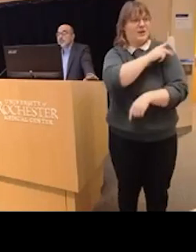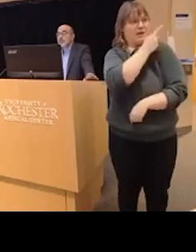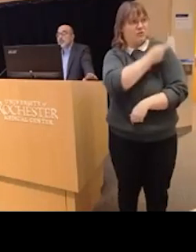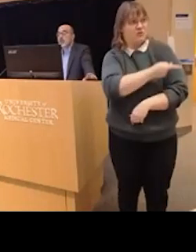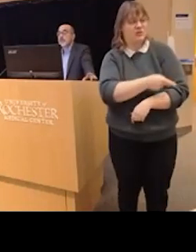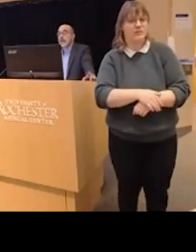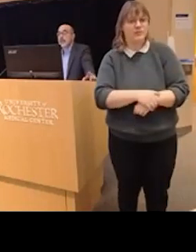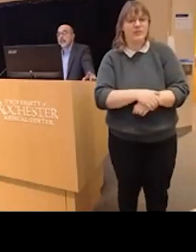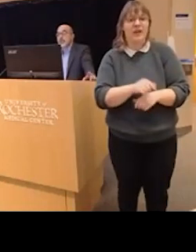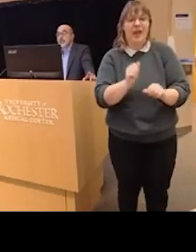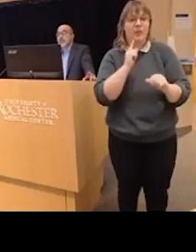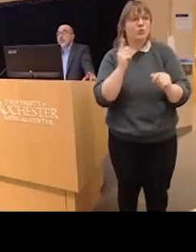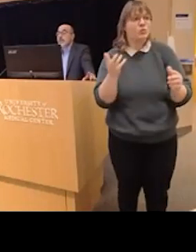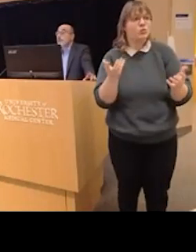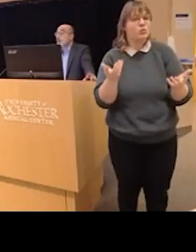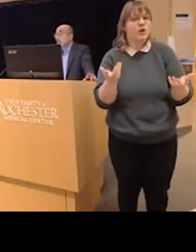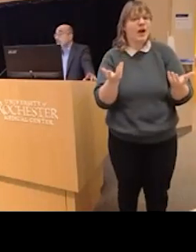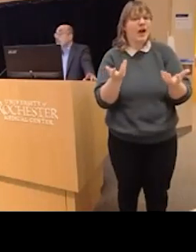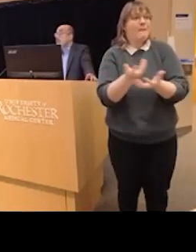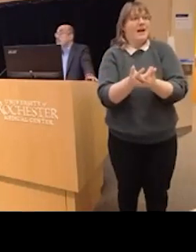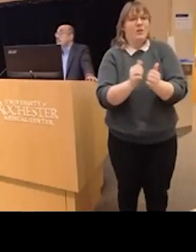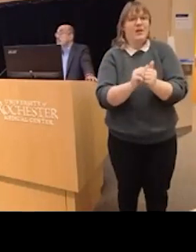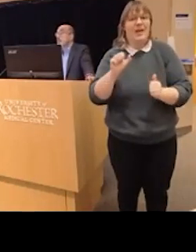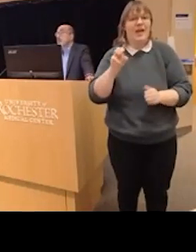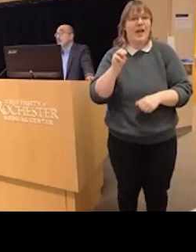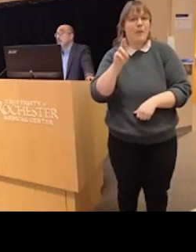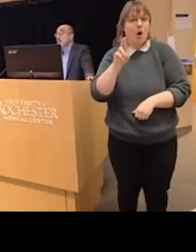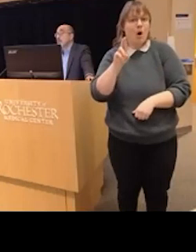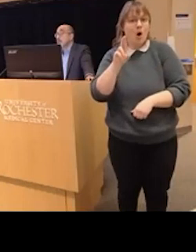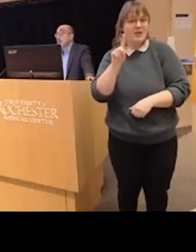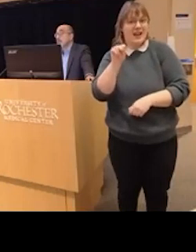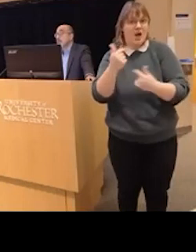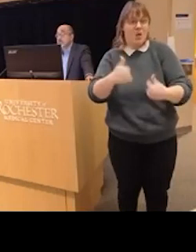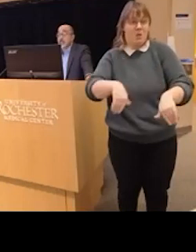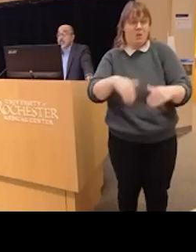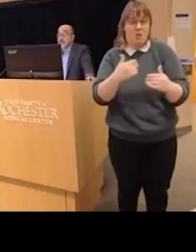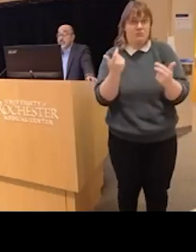able to combine that with EMR data and this was no small feat there was is a major challenge uh